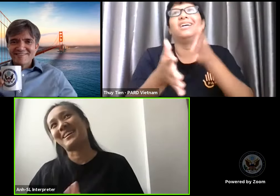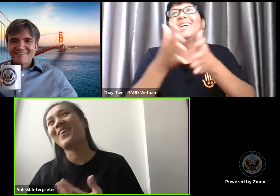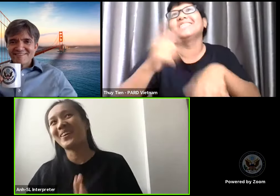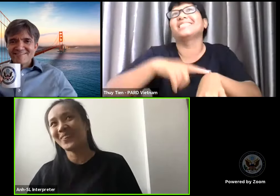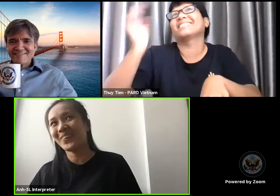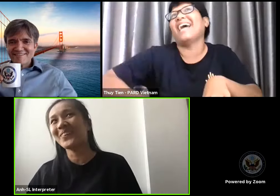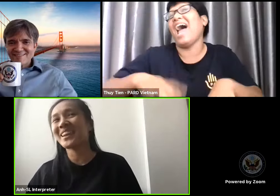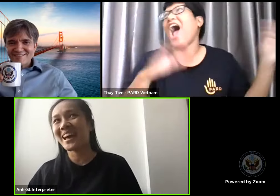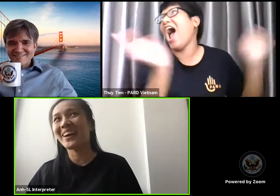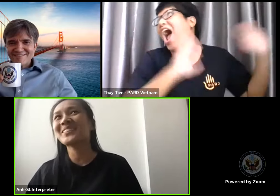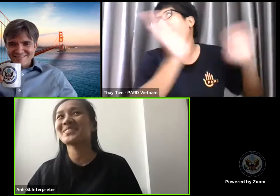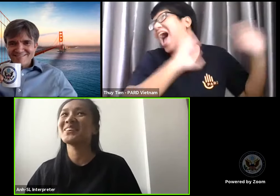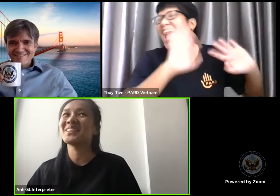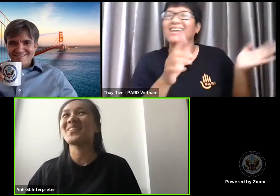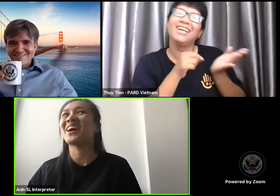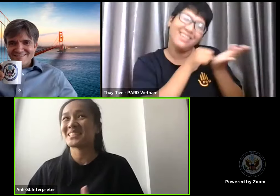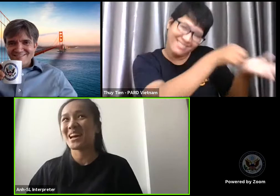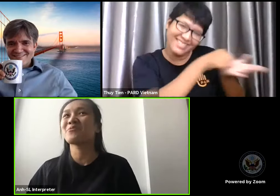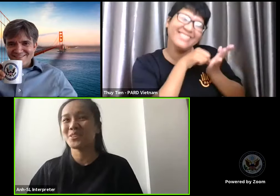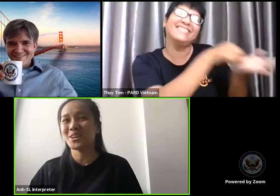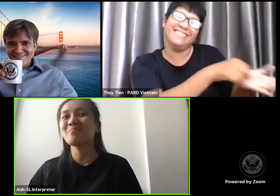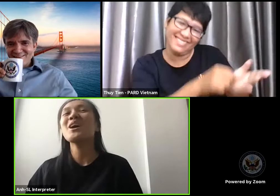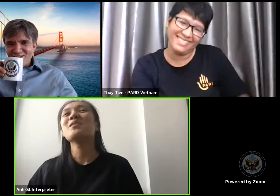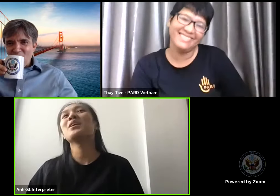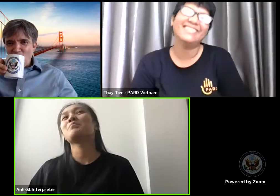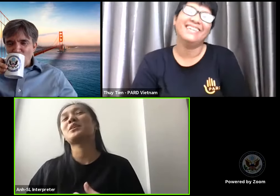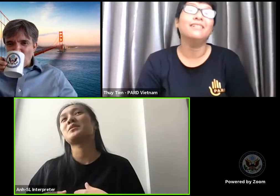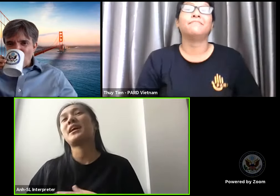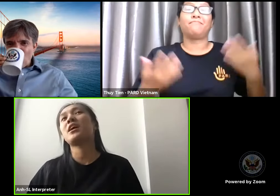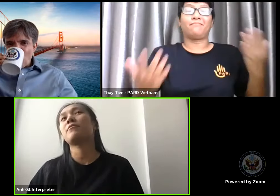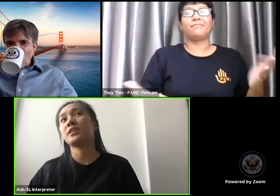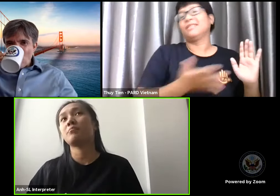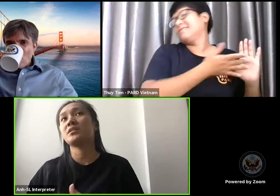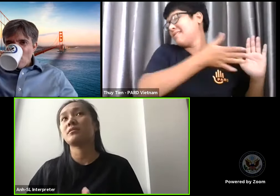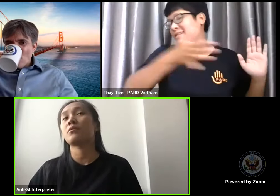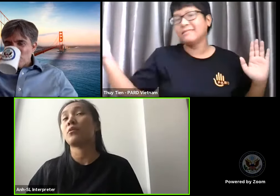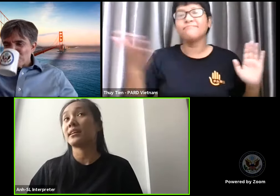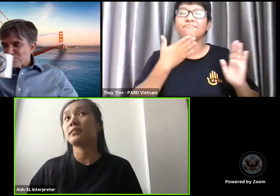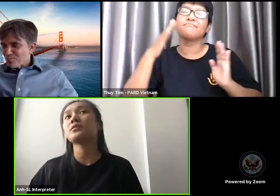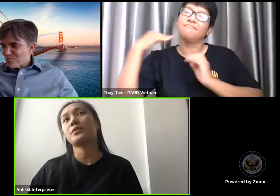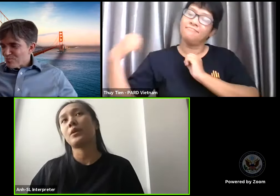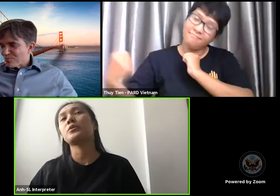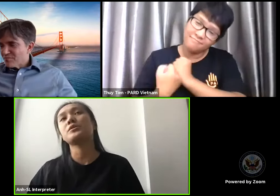like quite old now, so it's quite hard for them. But because I have Vietnamese writing so that we